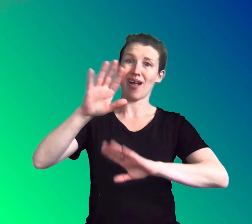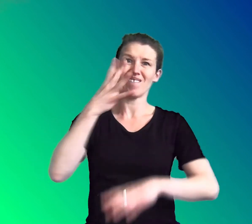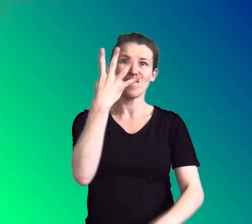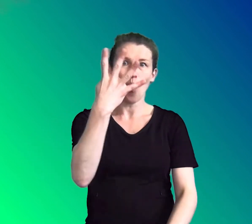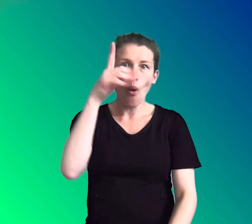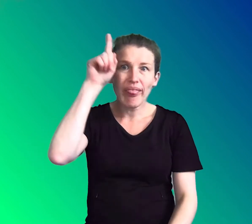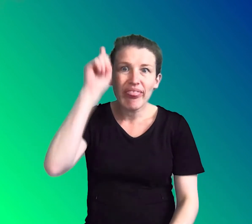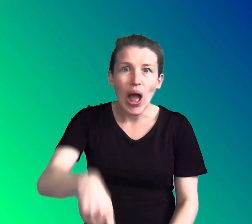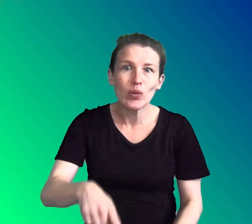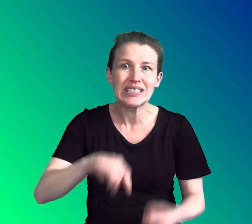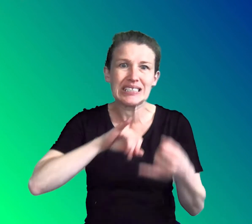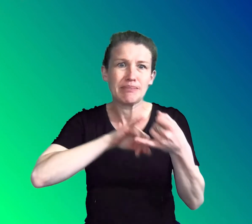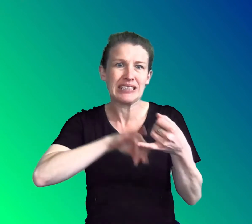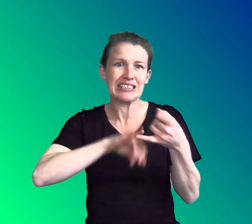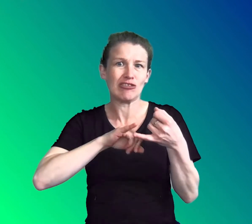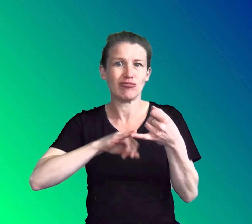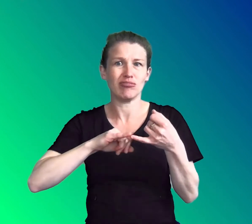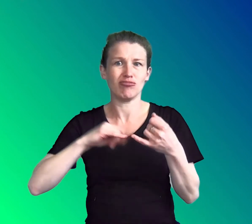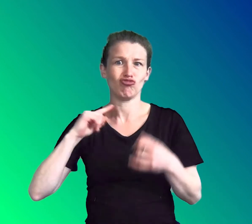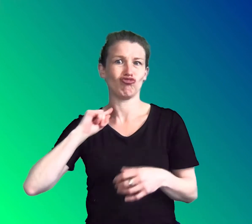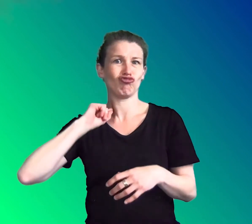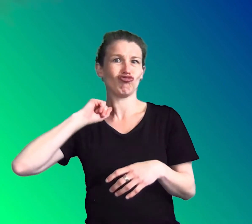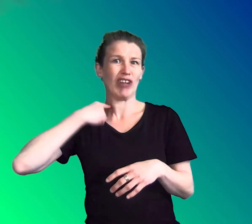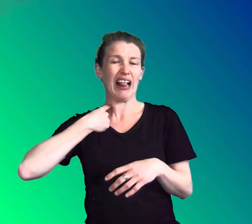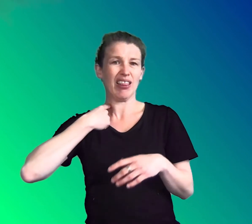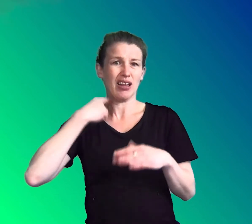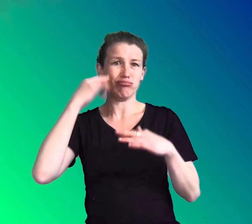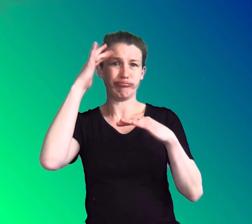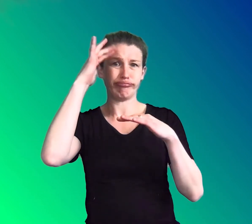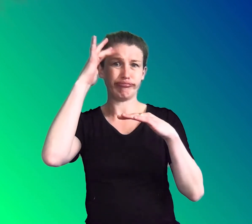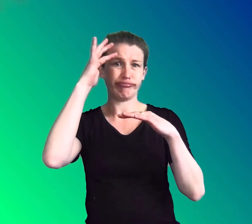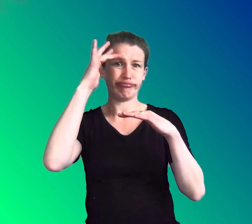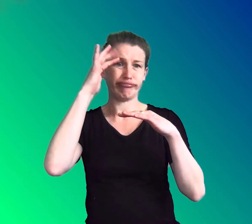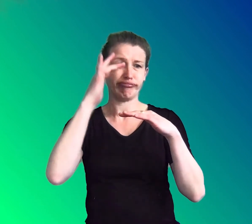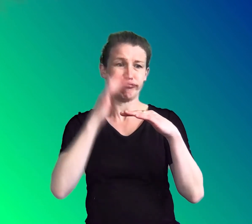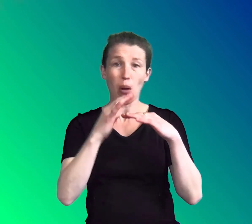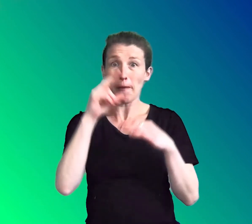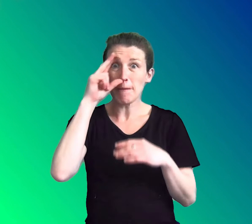says 4000 species in New Zealand are threatened and may disappear